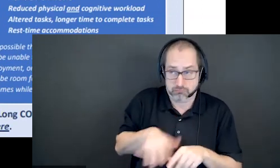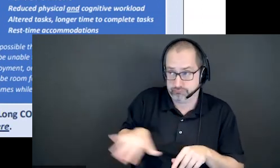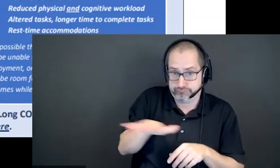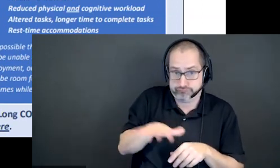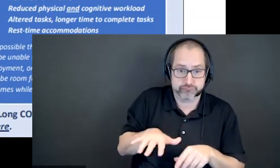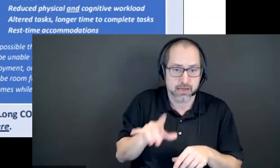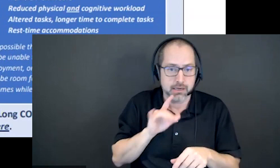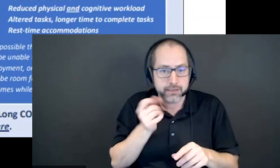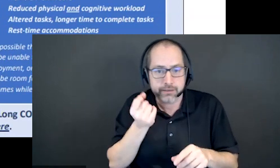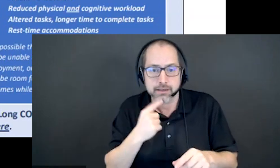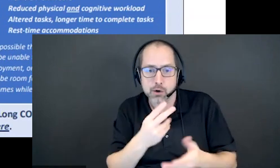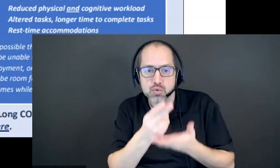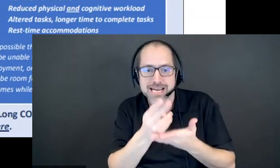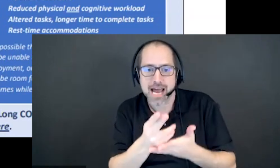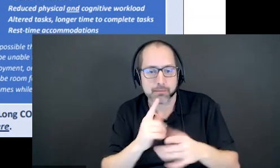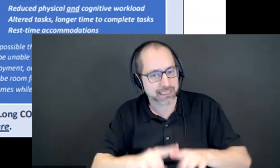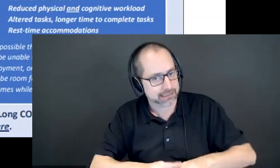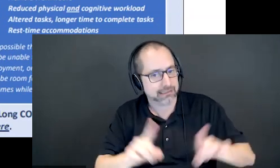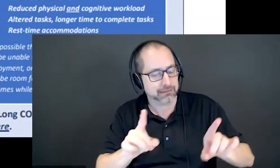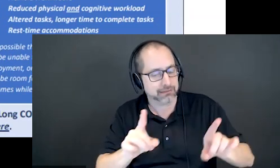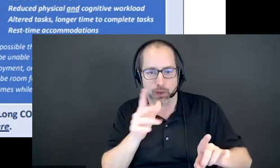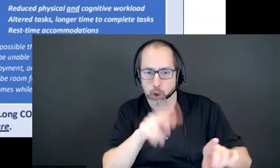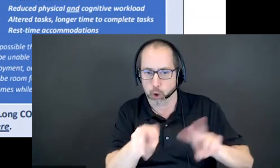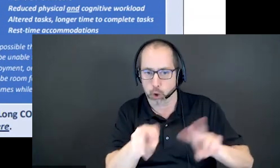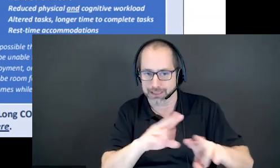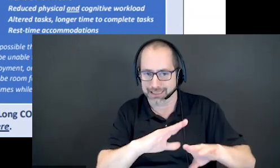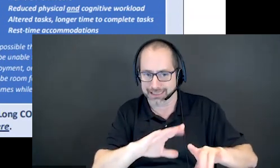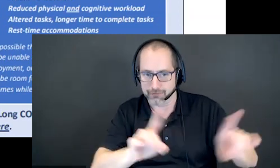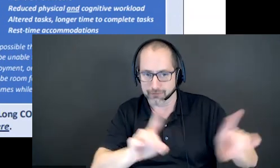look different, rehab is going to look different and your expectations are going to be different.